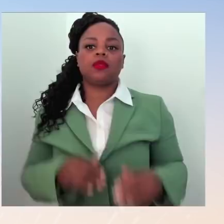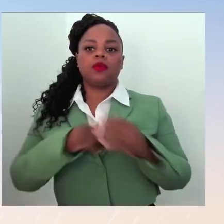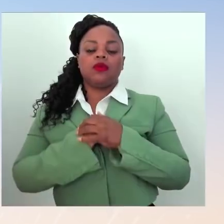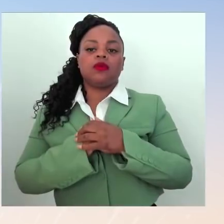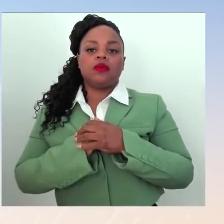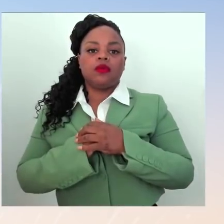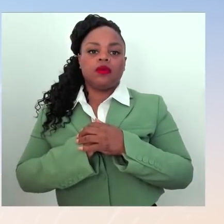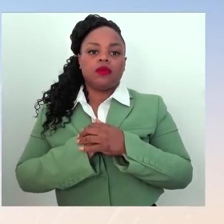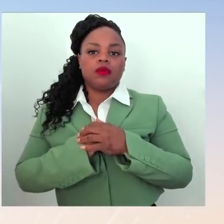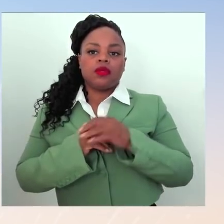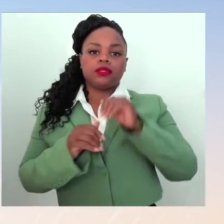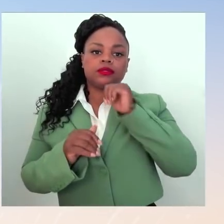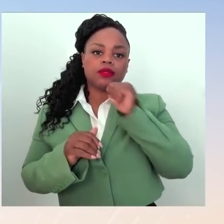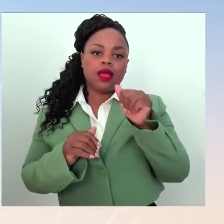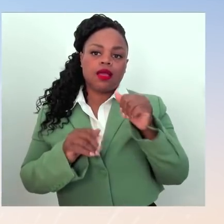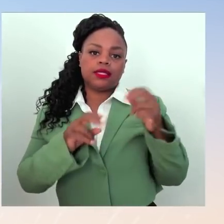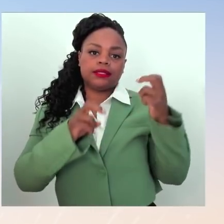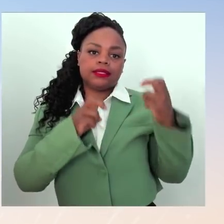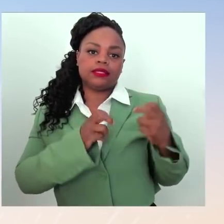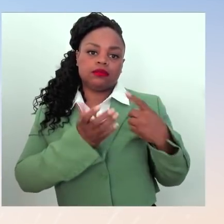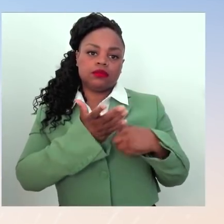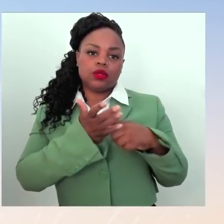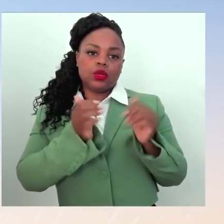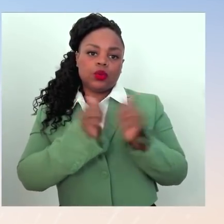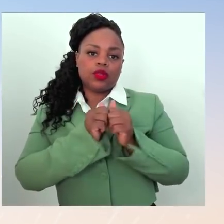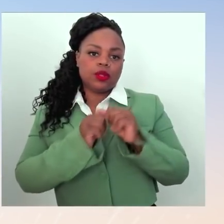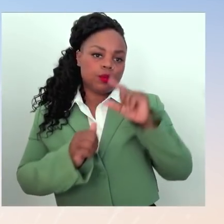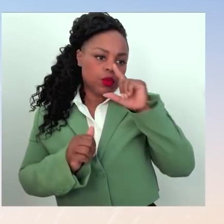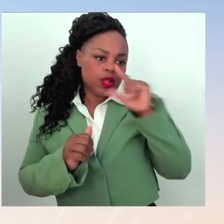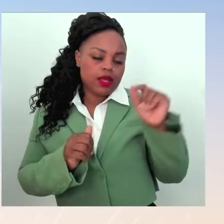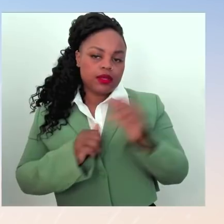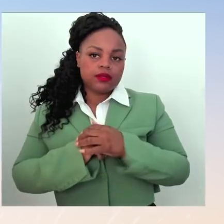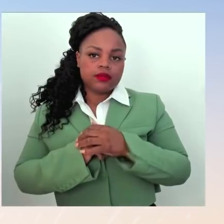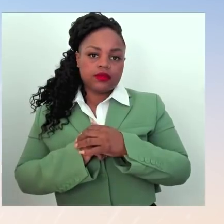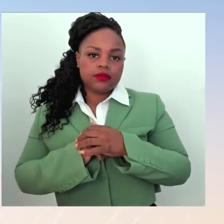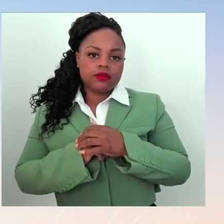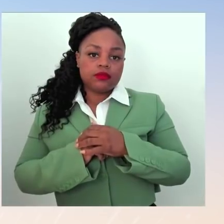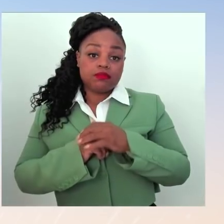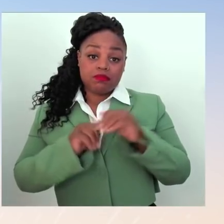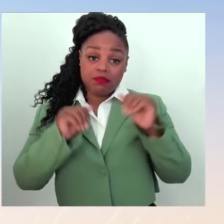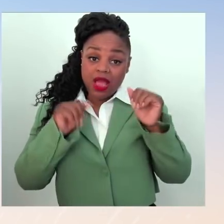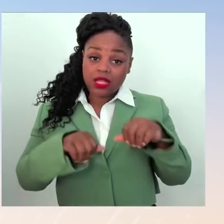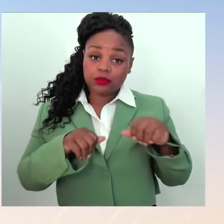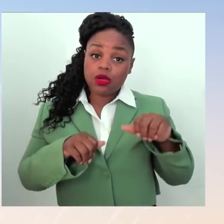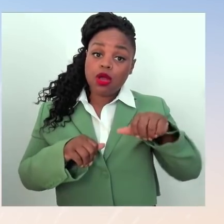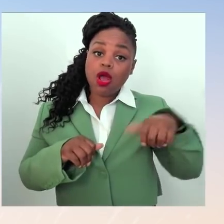that they would be the ones responsible for talking to Putin directly? Ms. Psaki: No, but I would say that we very much support